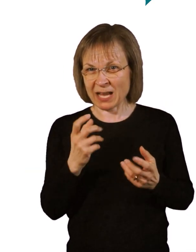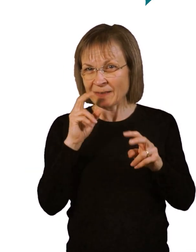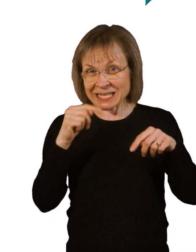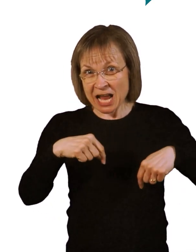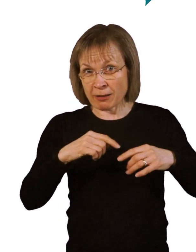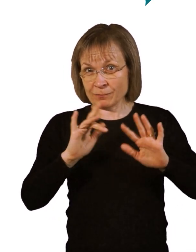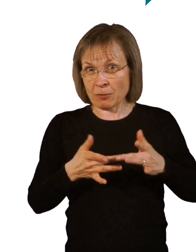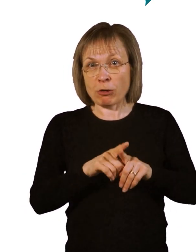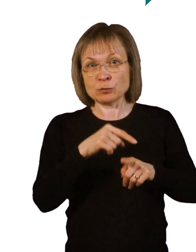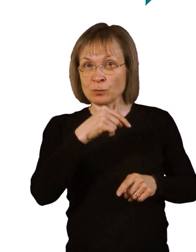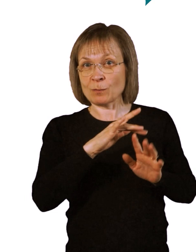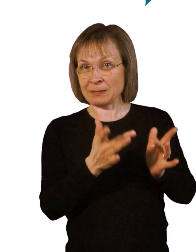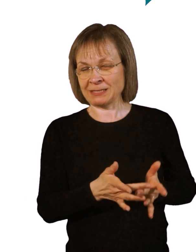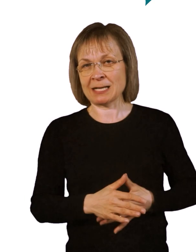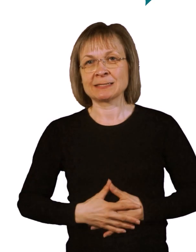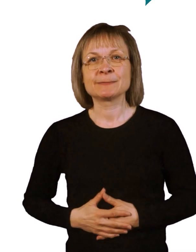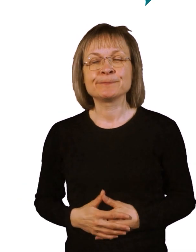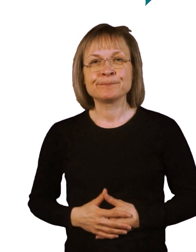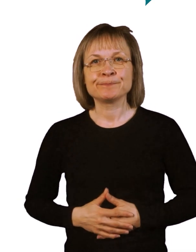can be seen here and on our website.